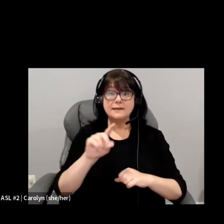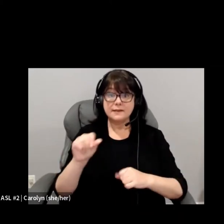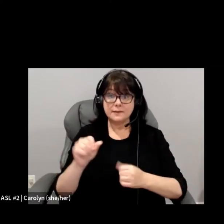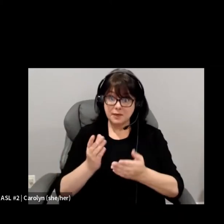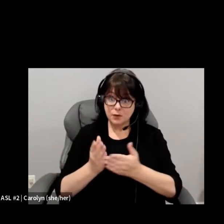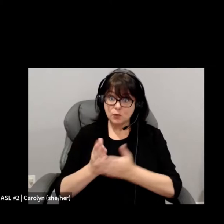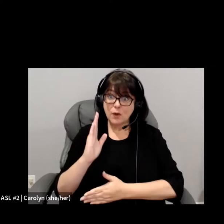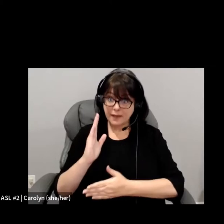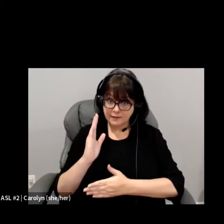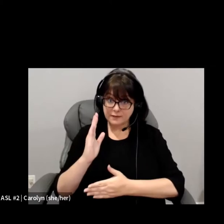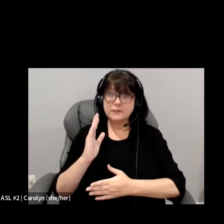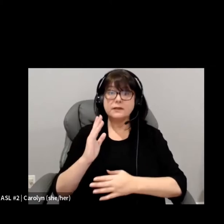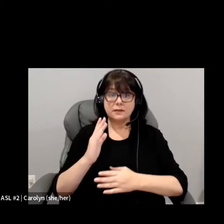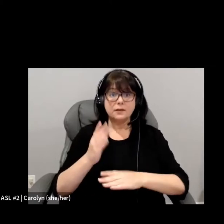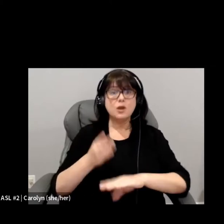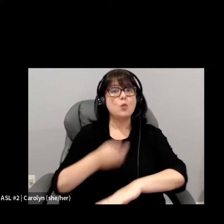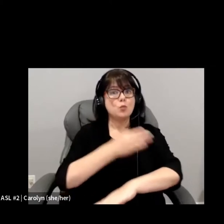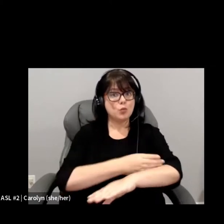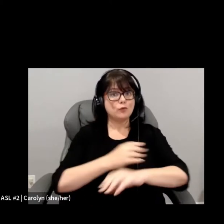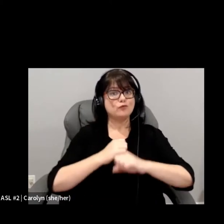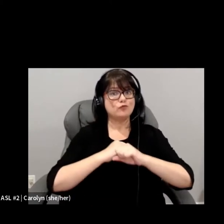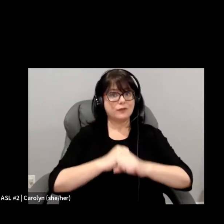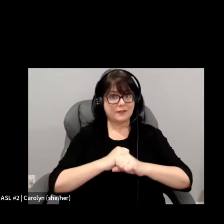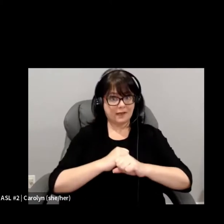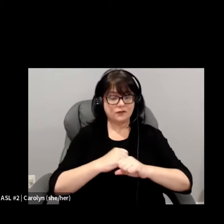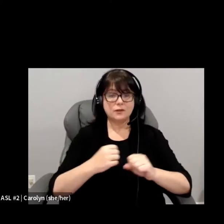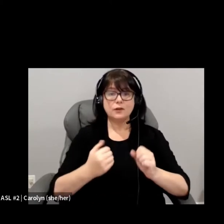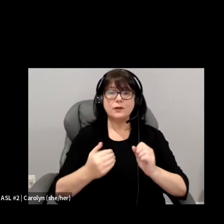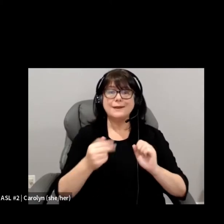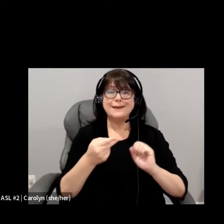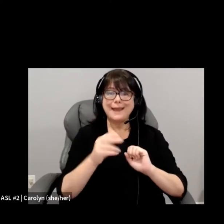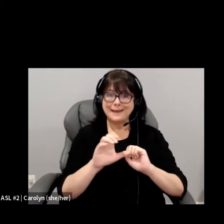OF HANDICAP IN THE NEW CODE. HANDICAP WAS DEFINED BROADLY.